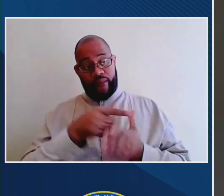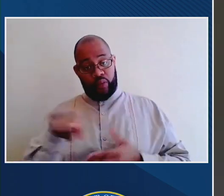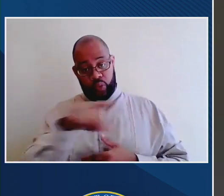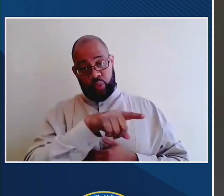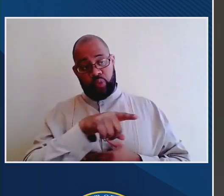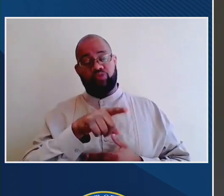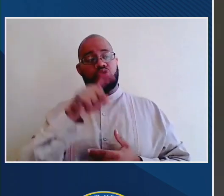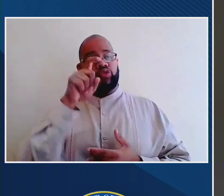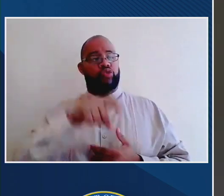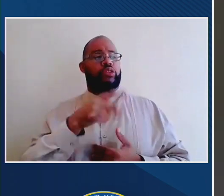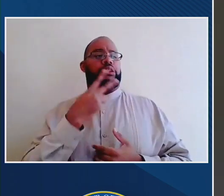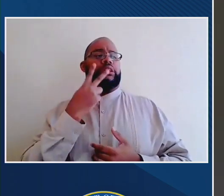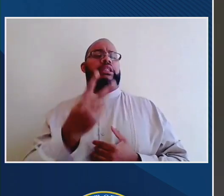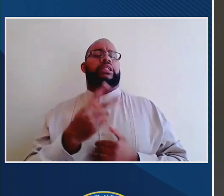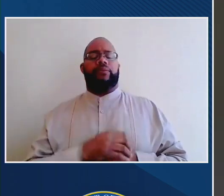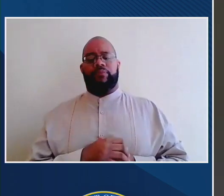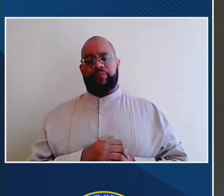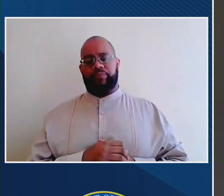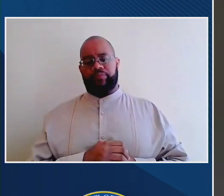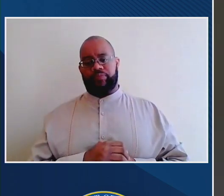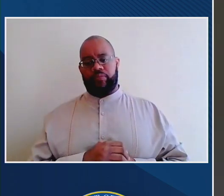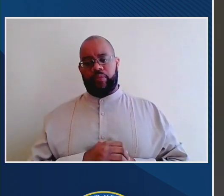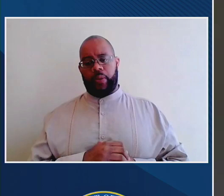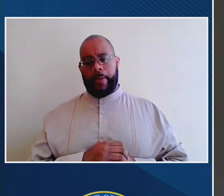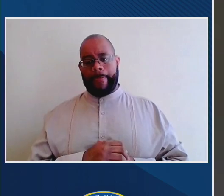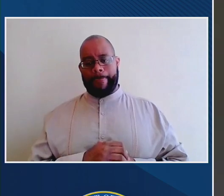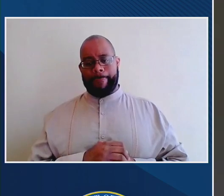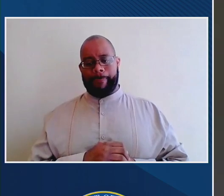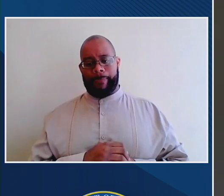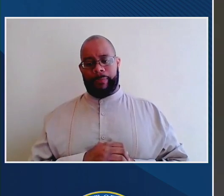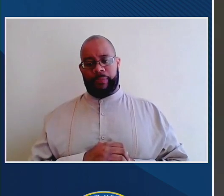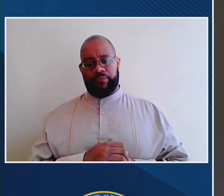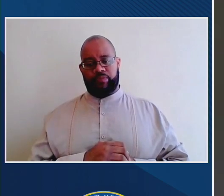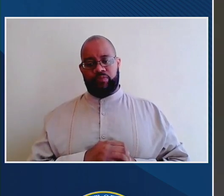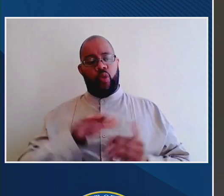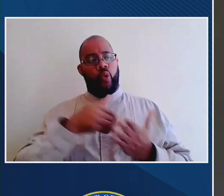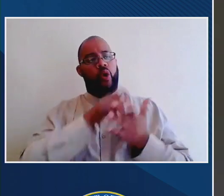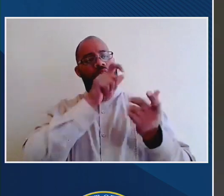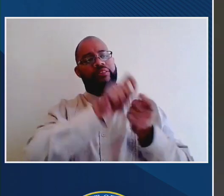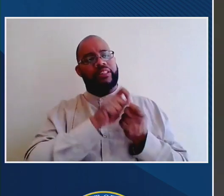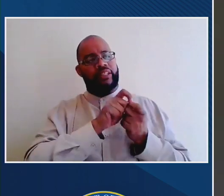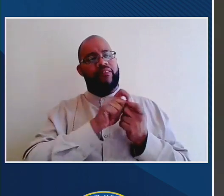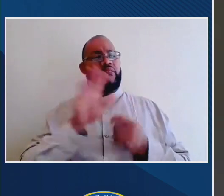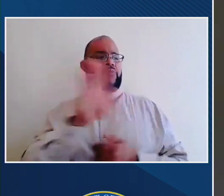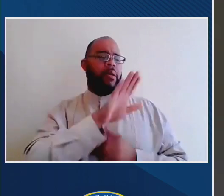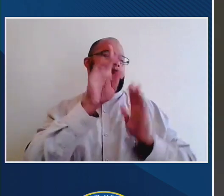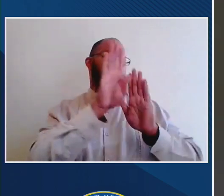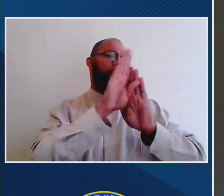see all the details of their backgrounds. Okay?